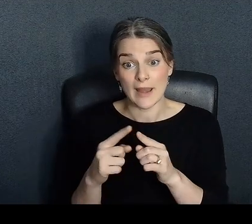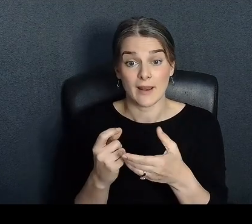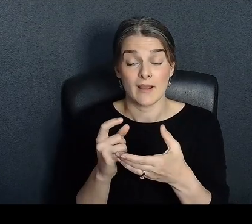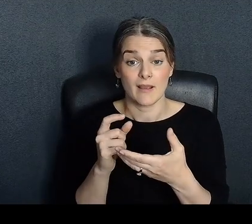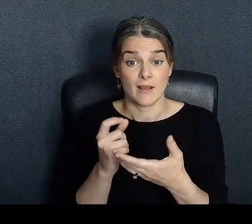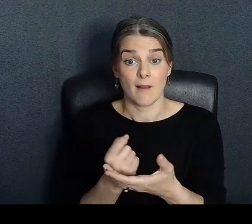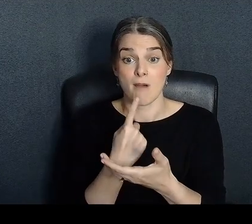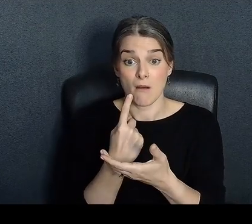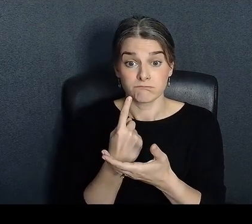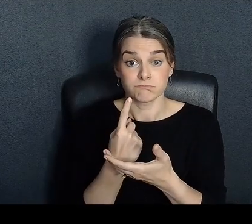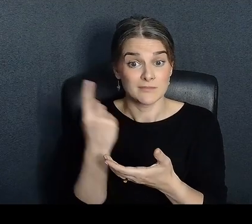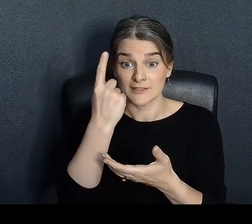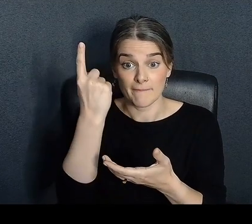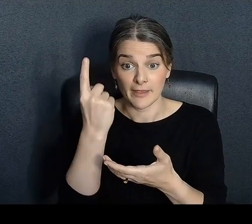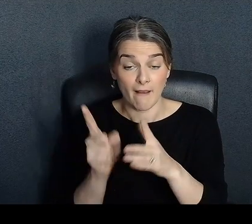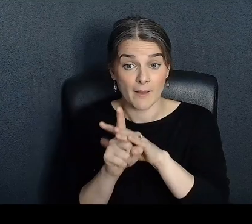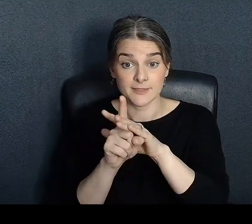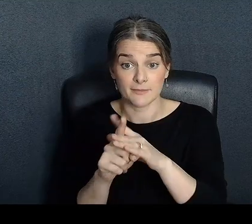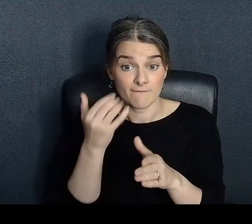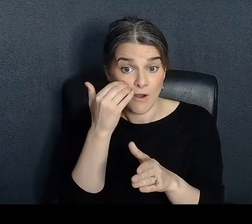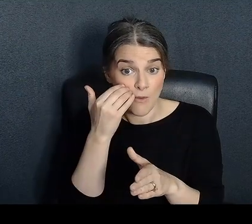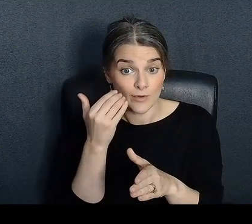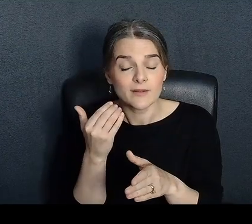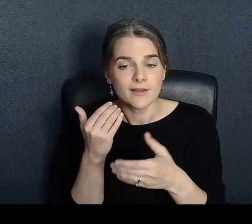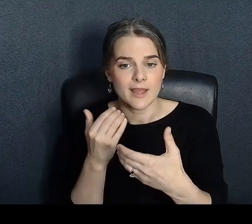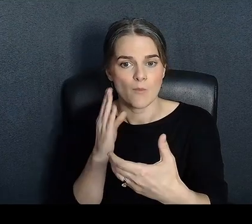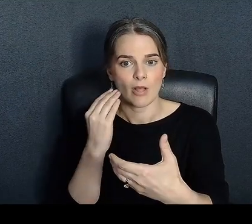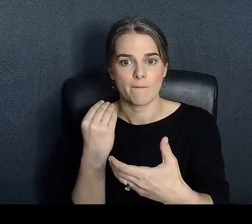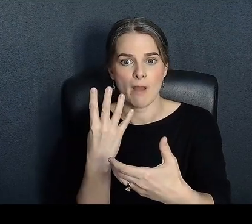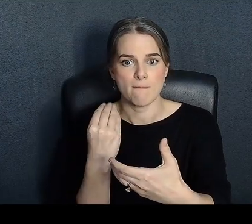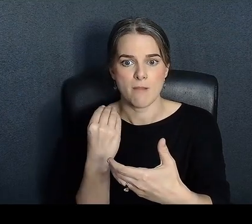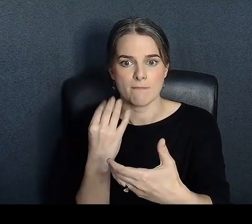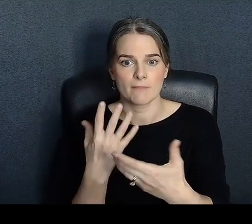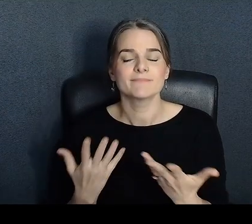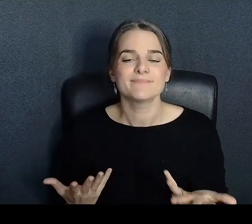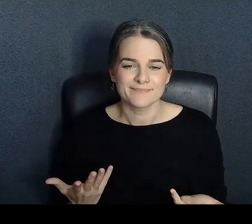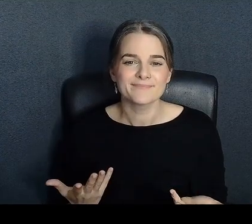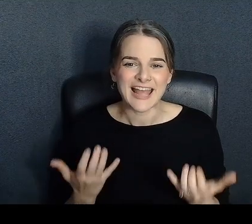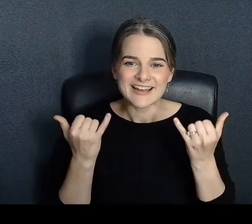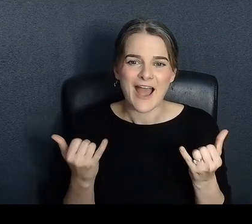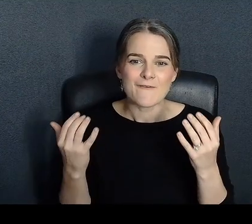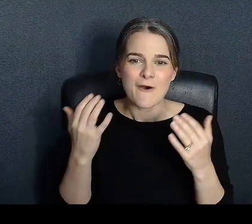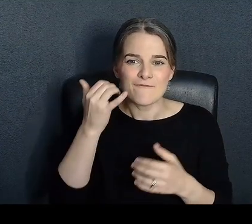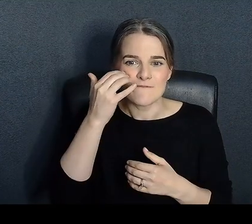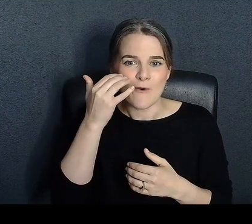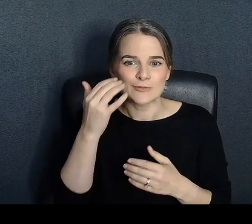Now that phones are a little bit more techier, it actually works through radio waves.